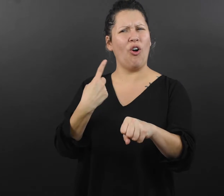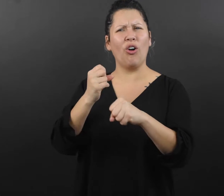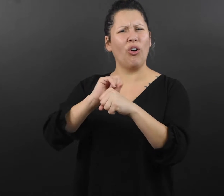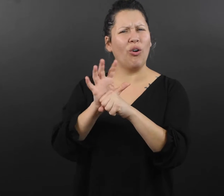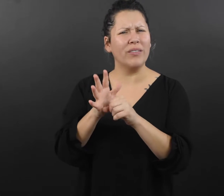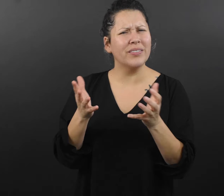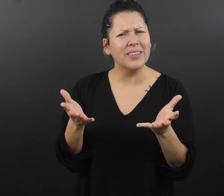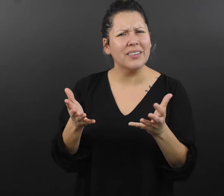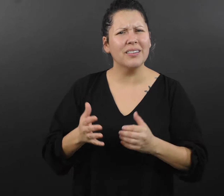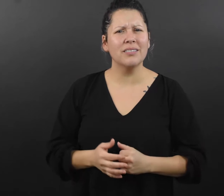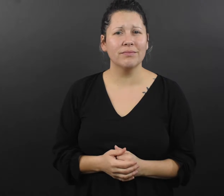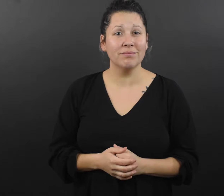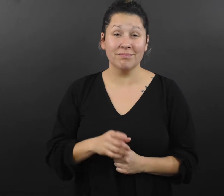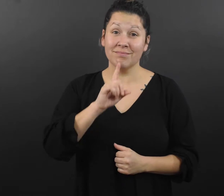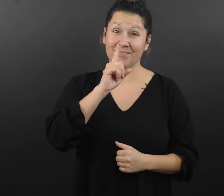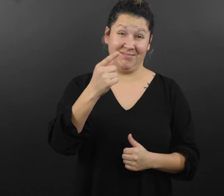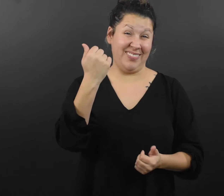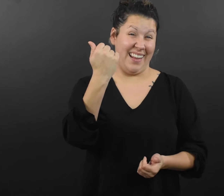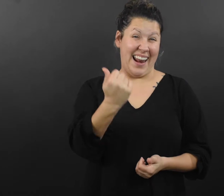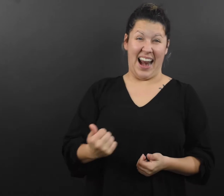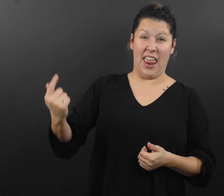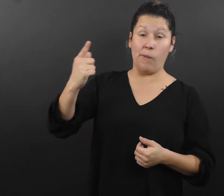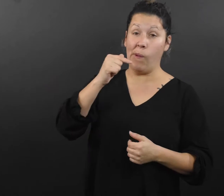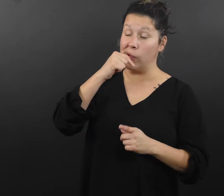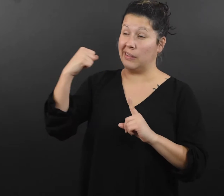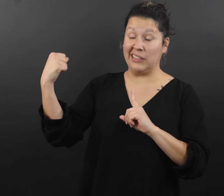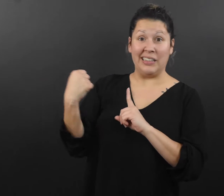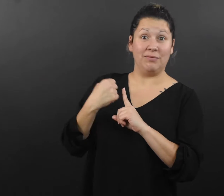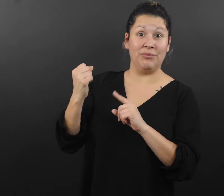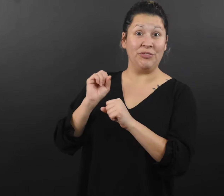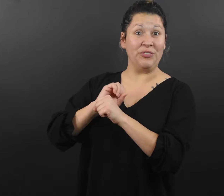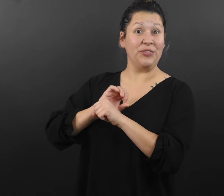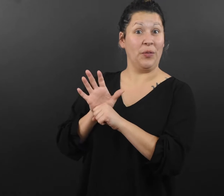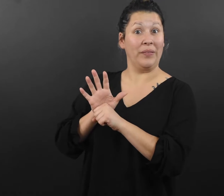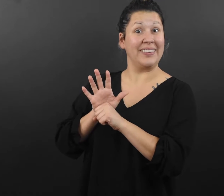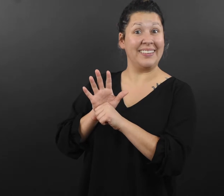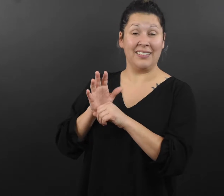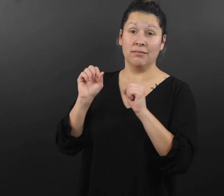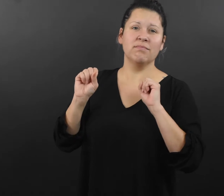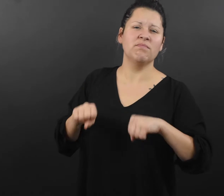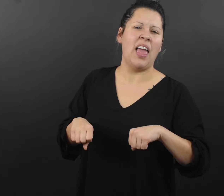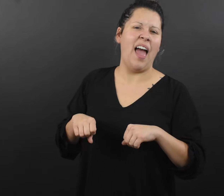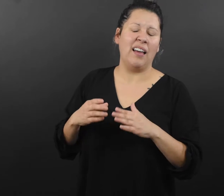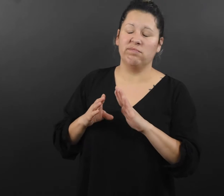Anyone who has been infected with the virus that causes COVID-19 can develop long COVID,